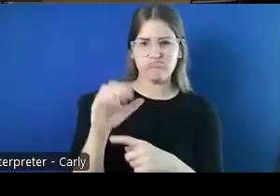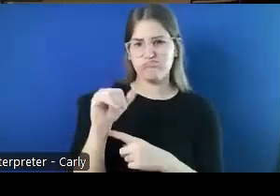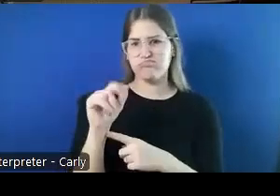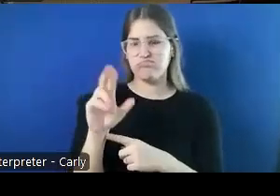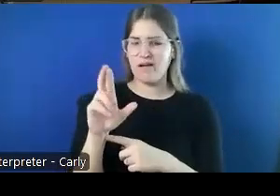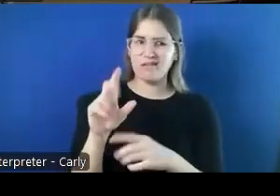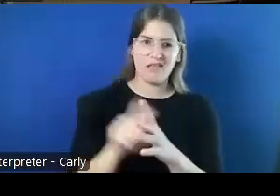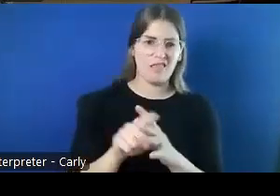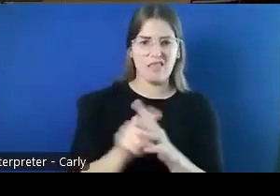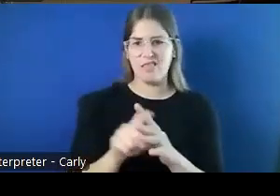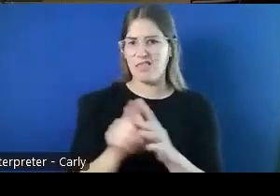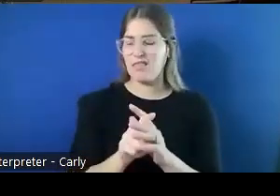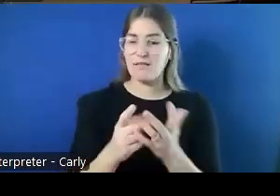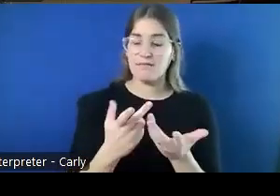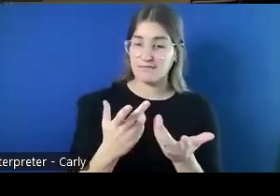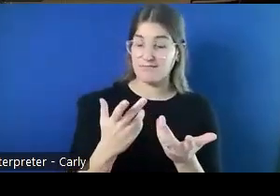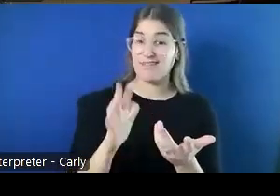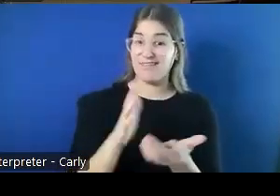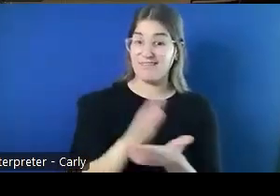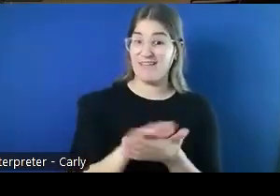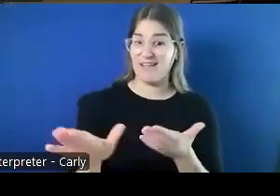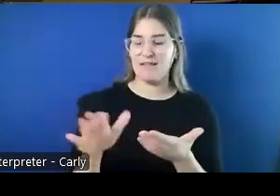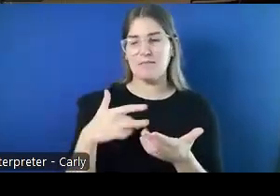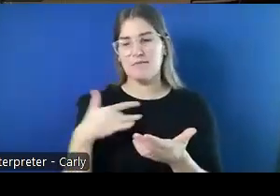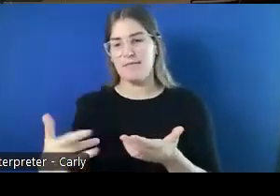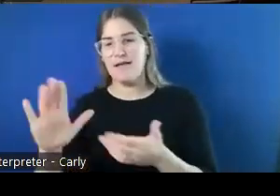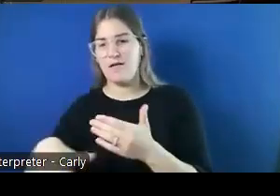of the interventions they're going through are all about their cancer and and it was an